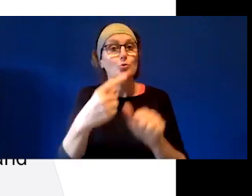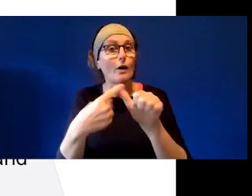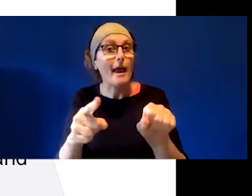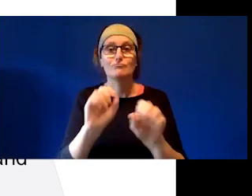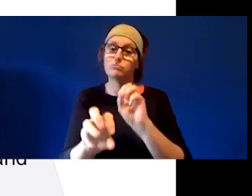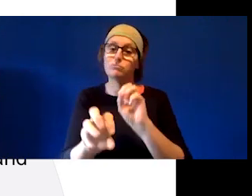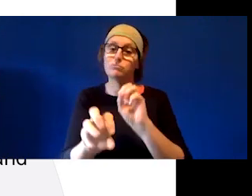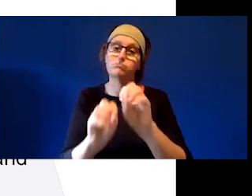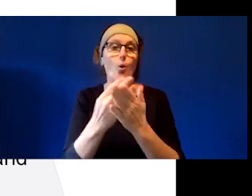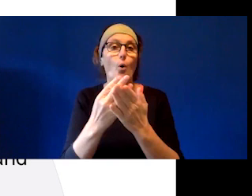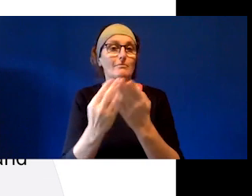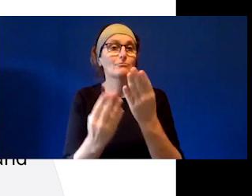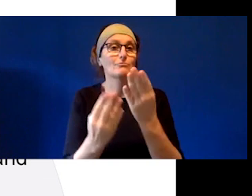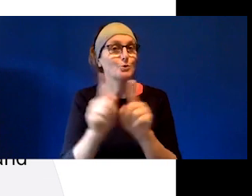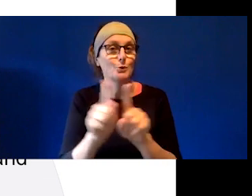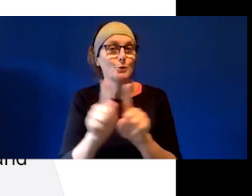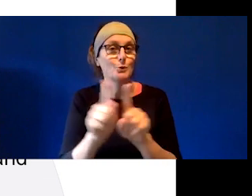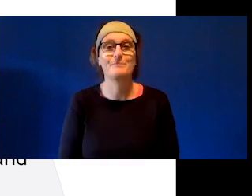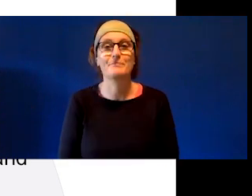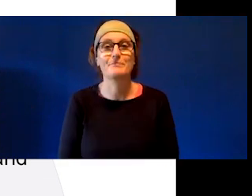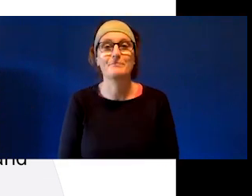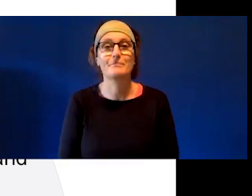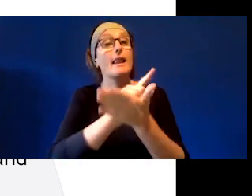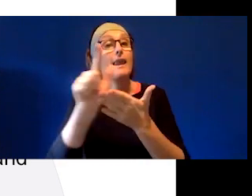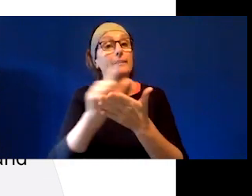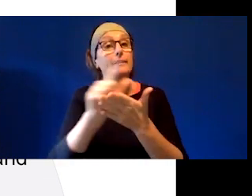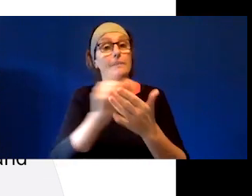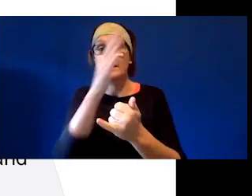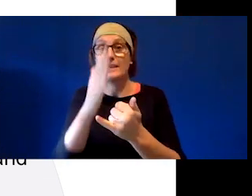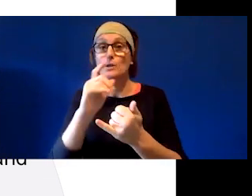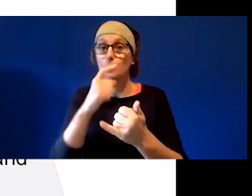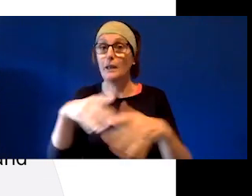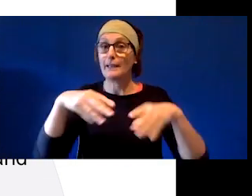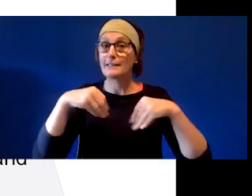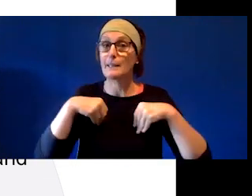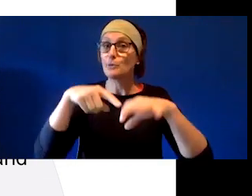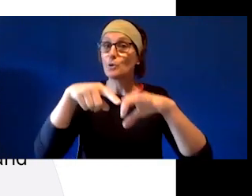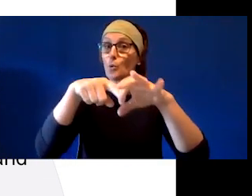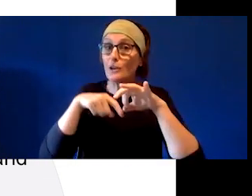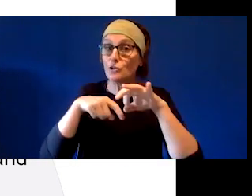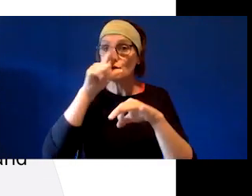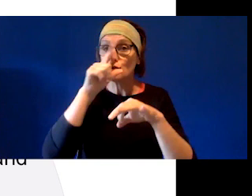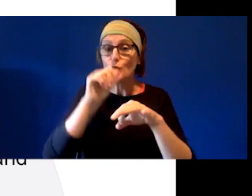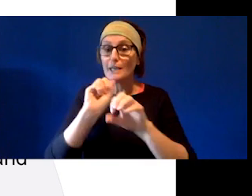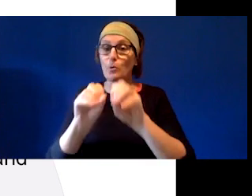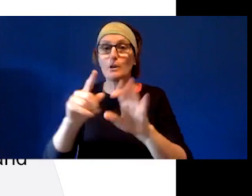We will take some questions at the end. So, feel free to pop those in the Q&A section. Again, you can find